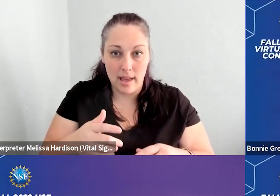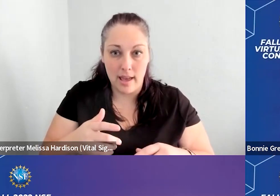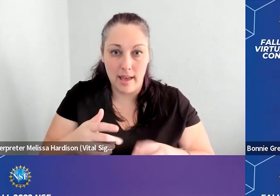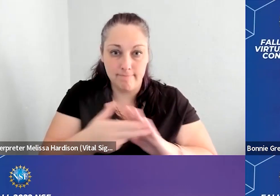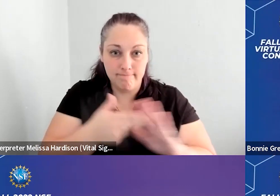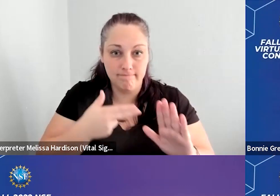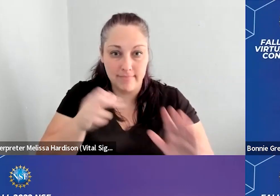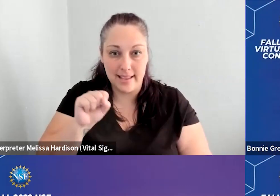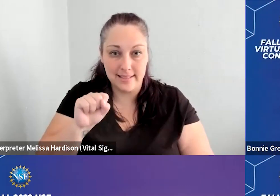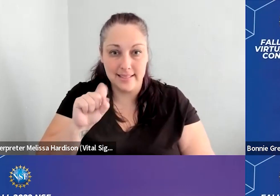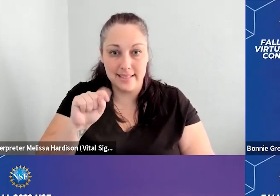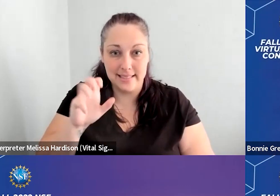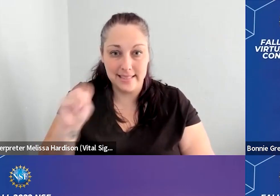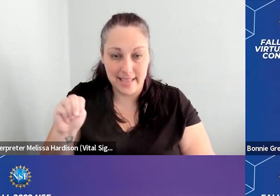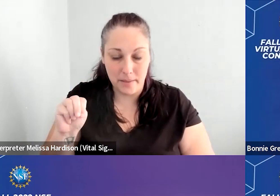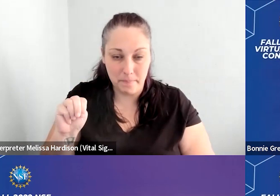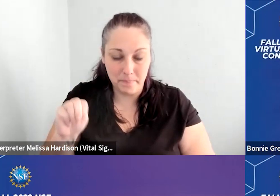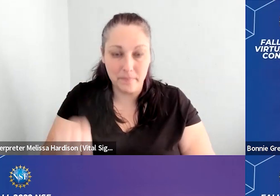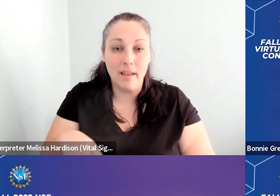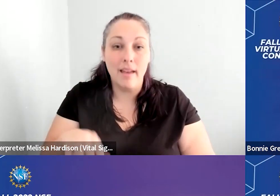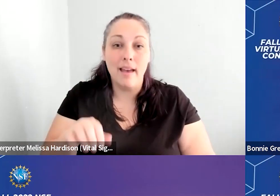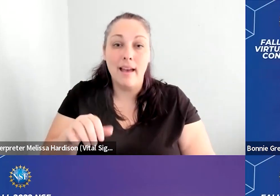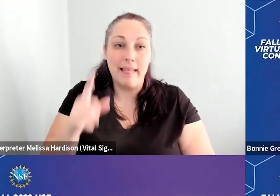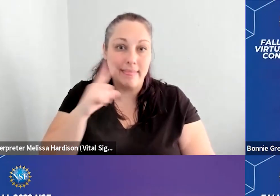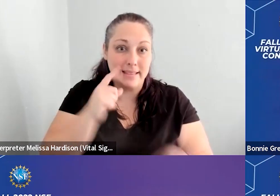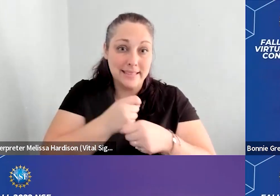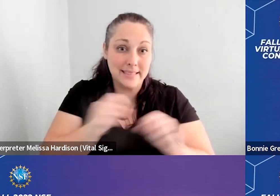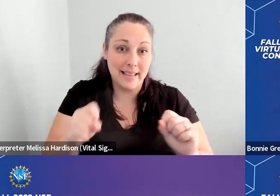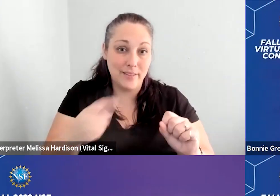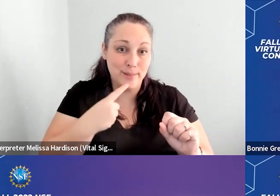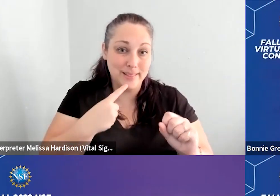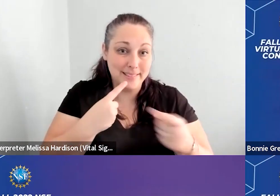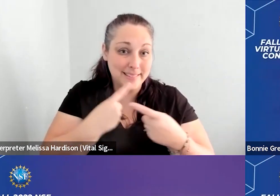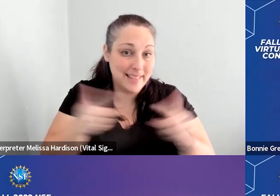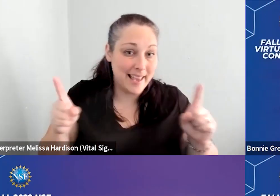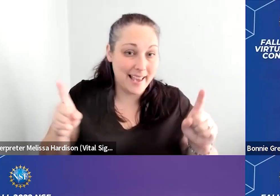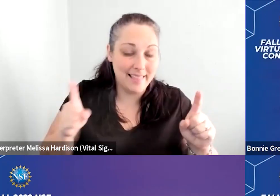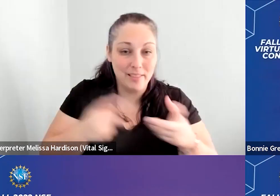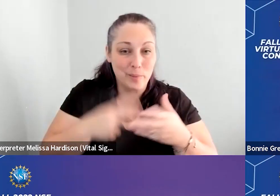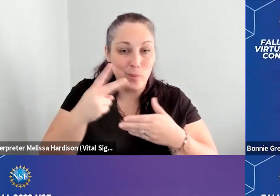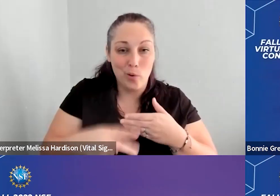to say the program is not going away, at least anytime soon.